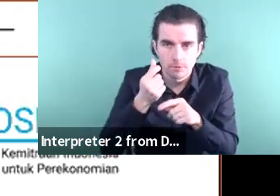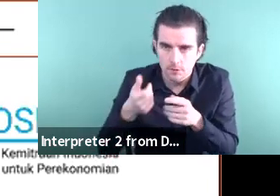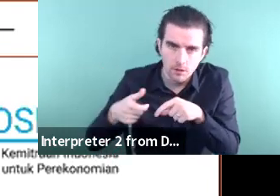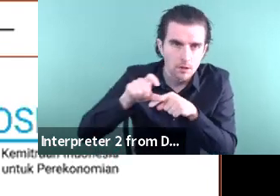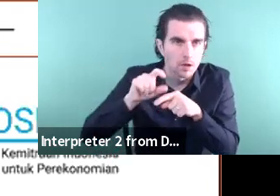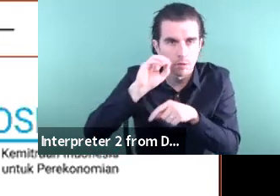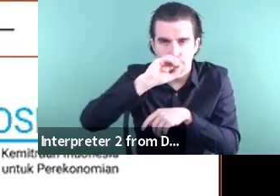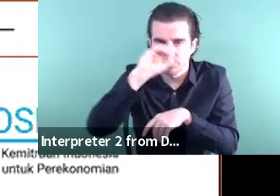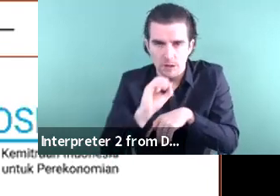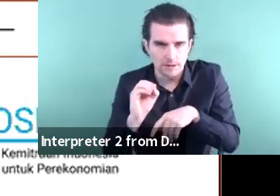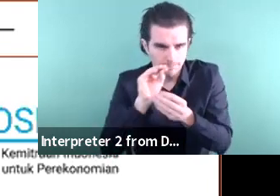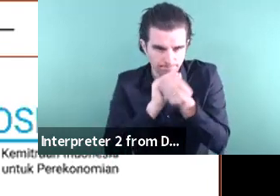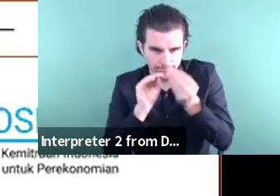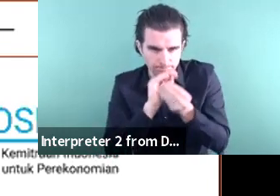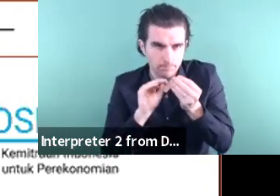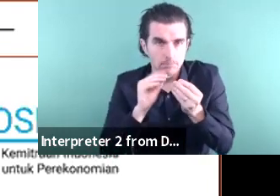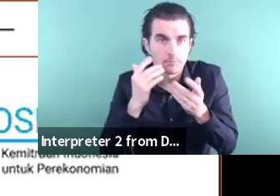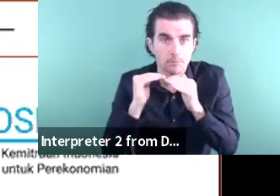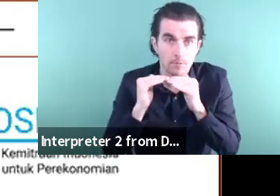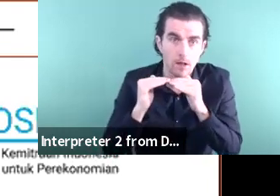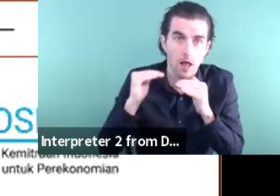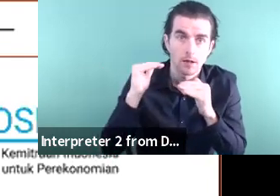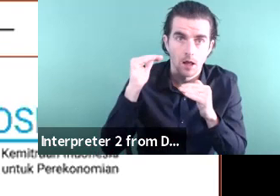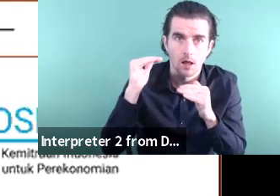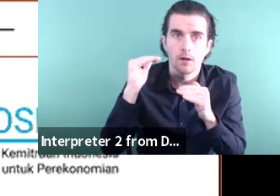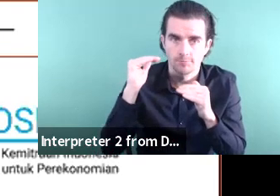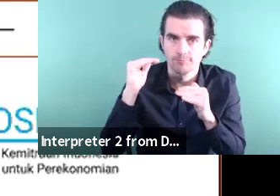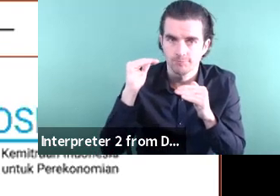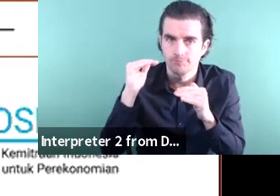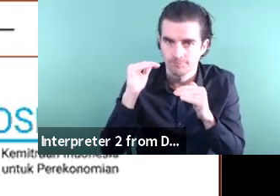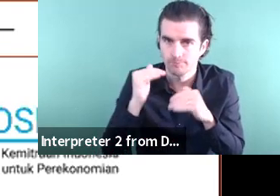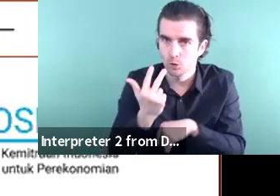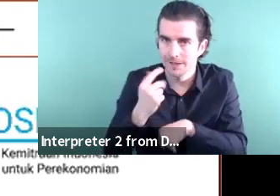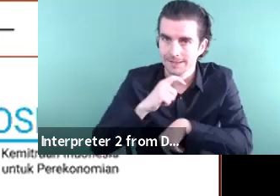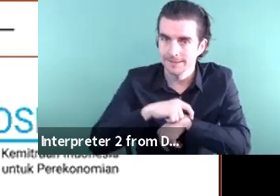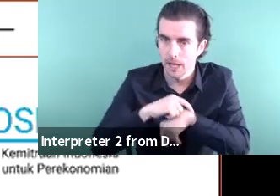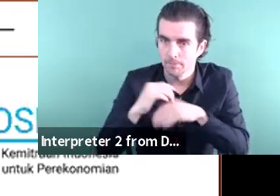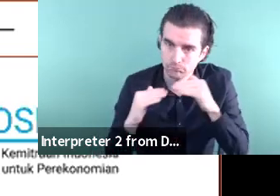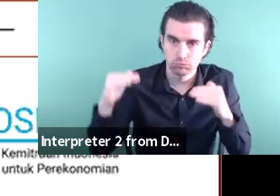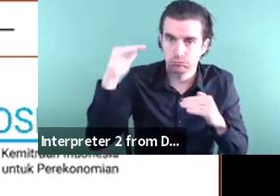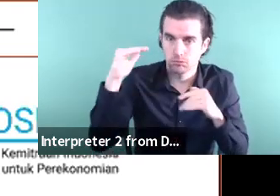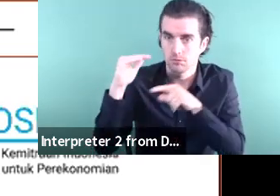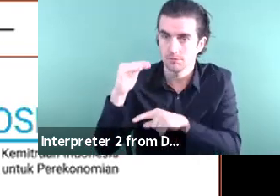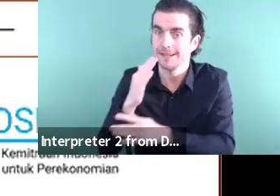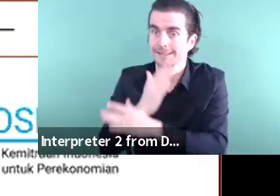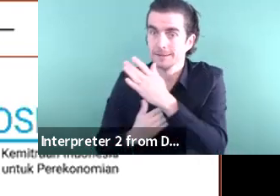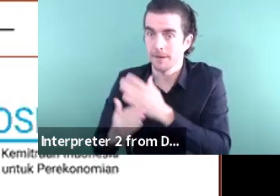disability. Secondly, the extra cost is aggregated to total expenditure,